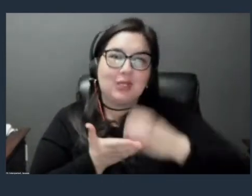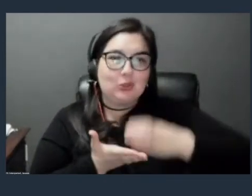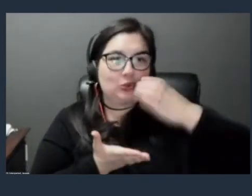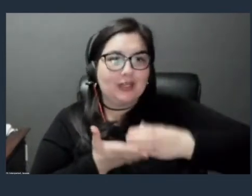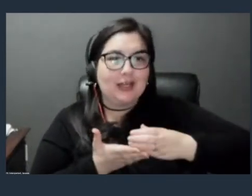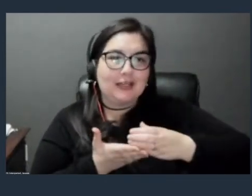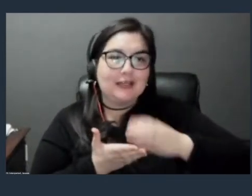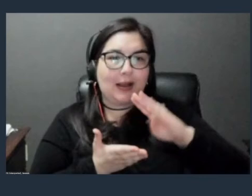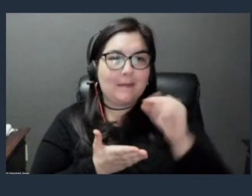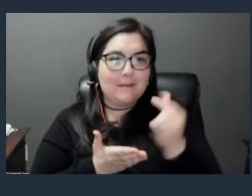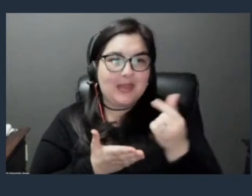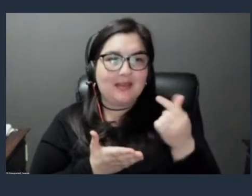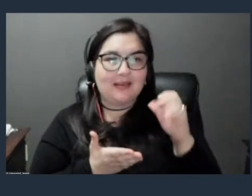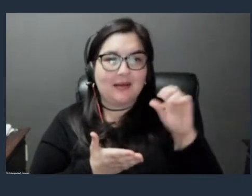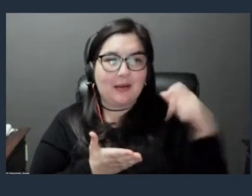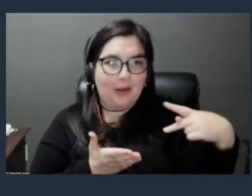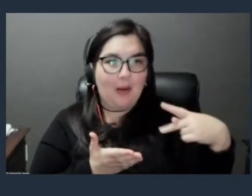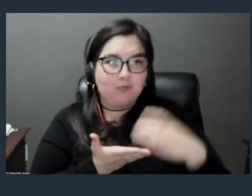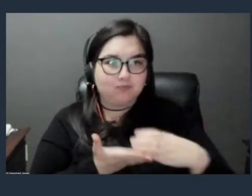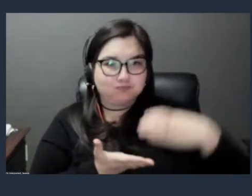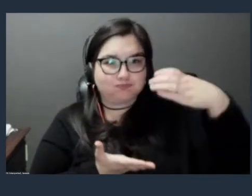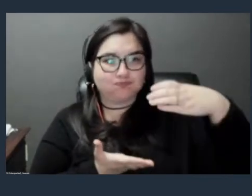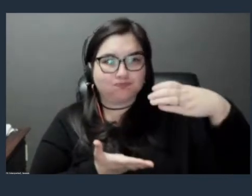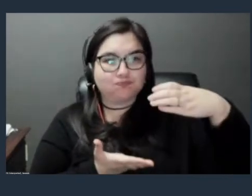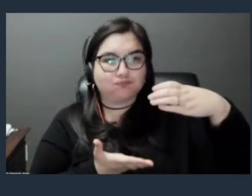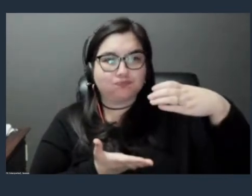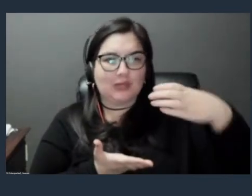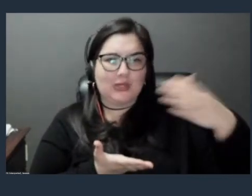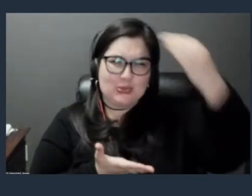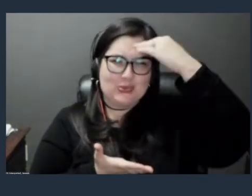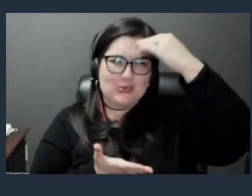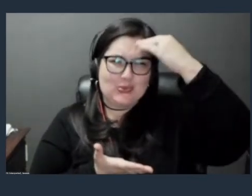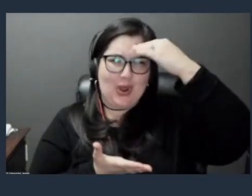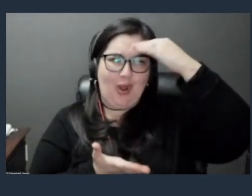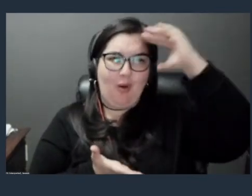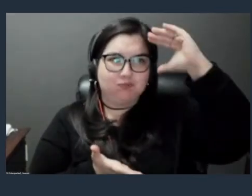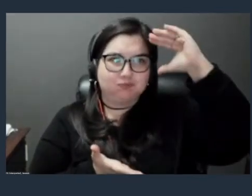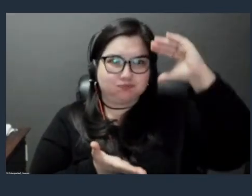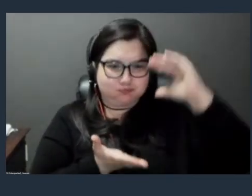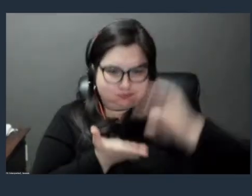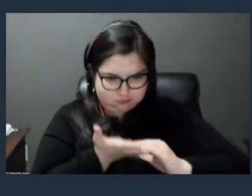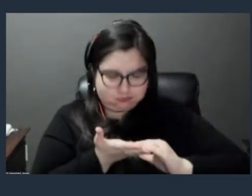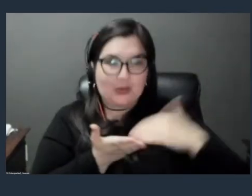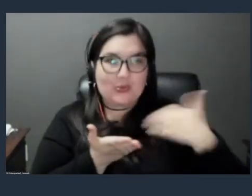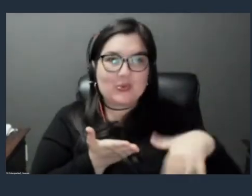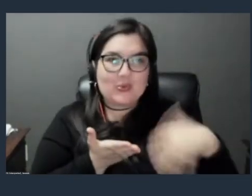you don't know what I'm talking about. And if you're an American viewer, you definitely do. You have this bucket of data,